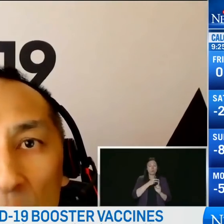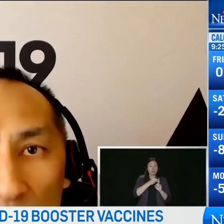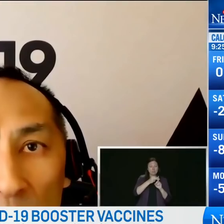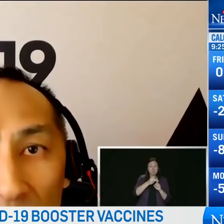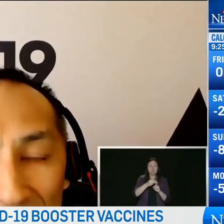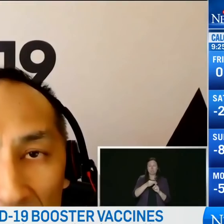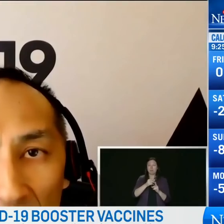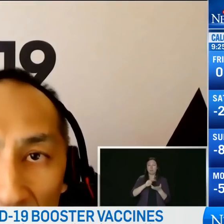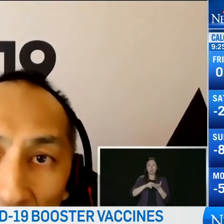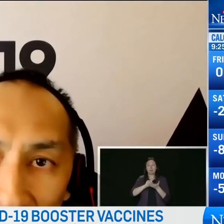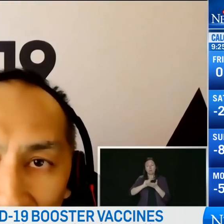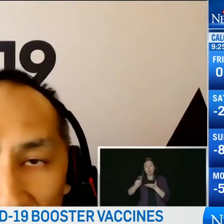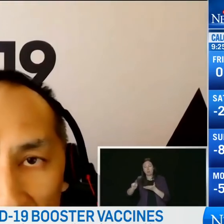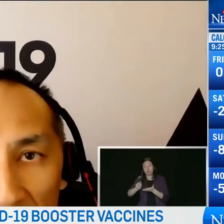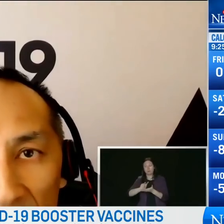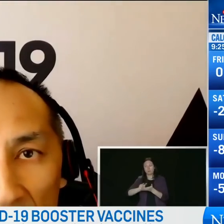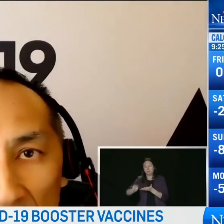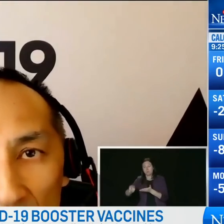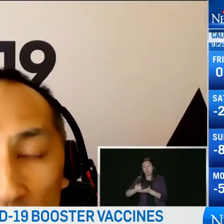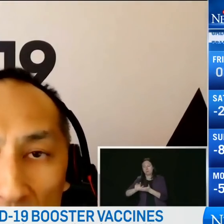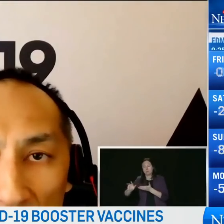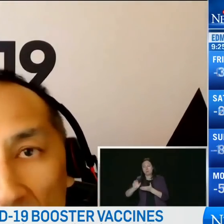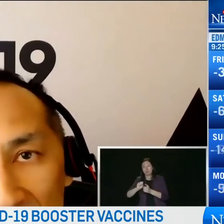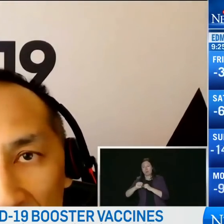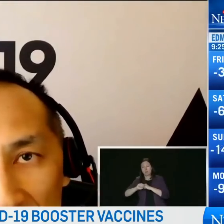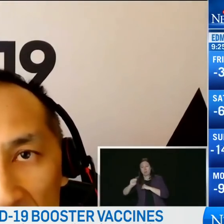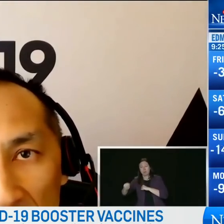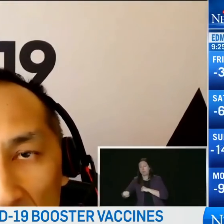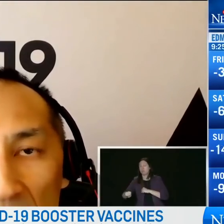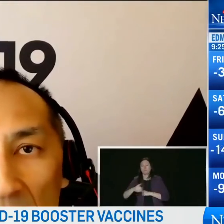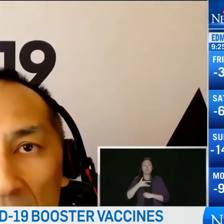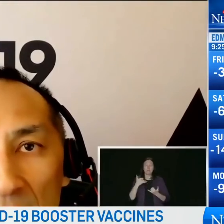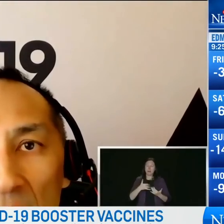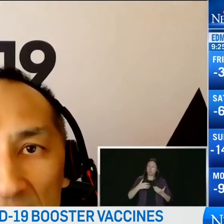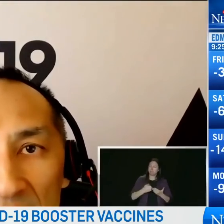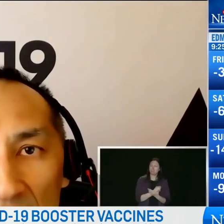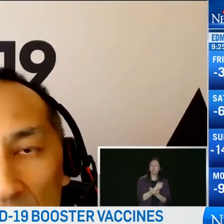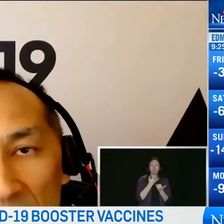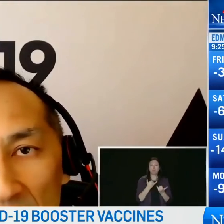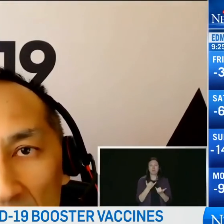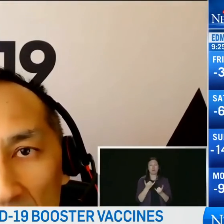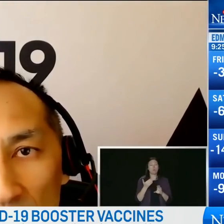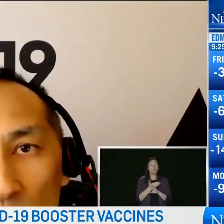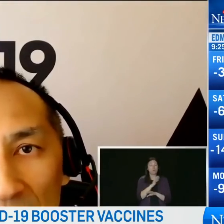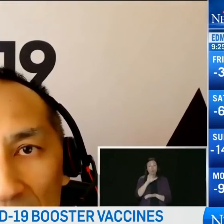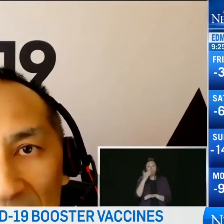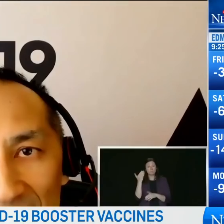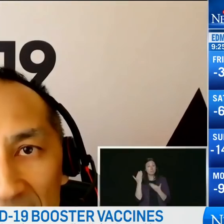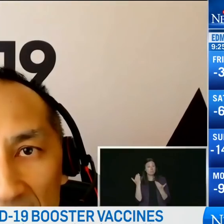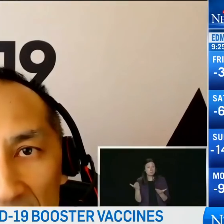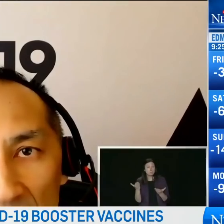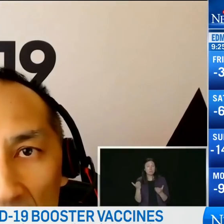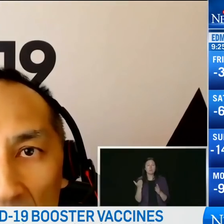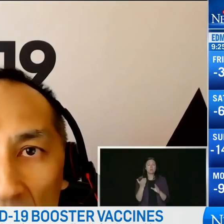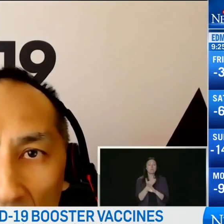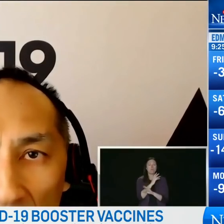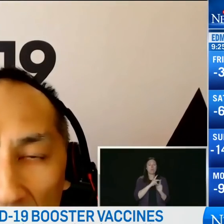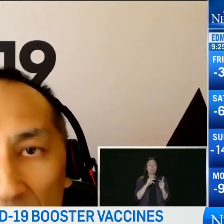ROLL OUT A VACCINE CAMPAIGN, A COUPLE OF WEEKS CAN GO BY, SO WE WANT TO GIVE EVERYONE PROTECTION AND WE BELIEVE THE TIME IS RIGHT